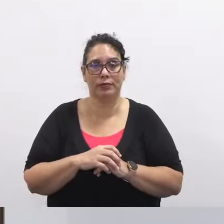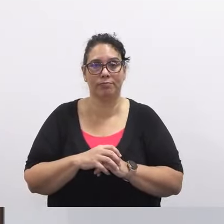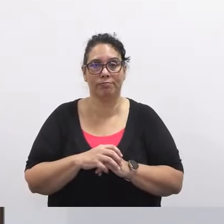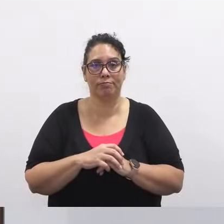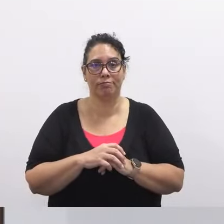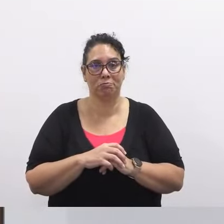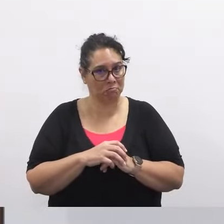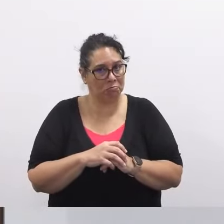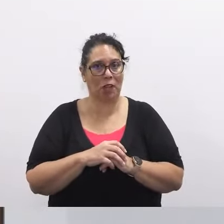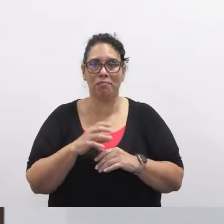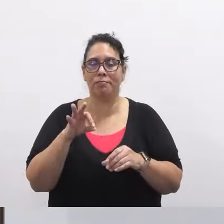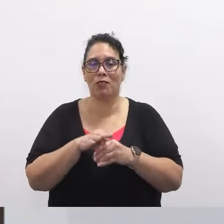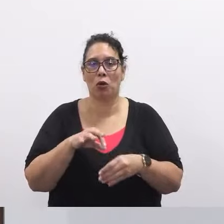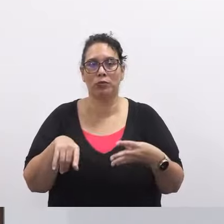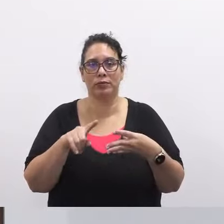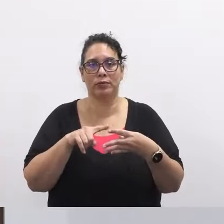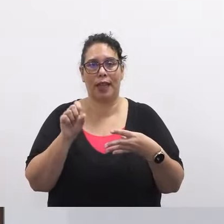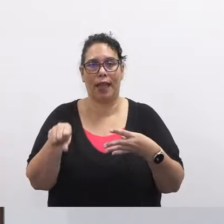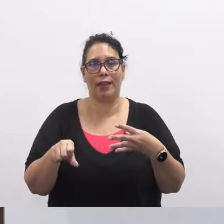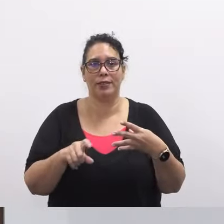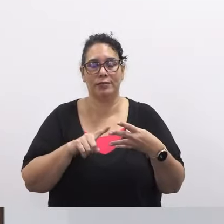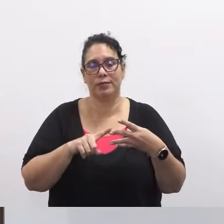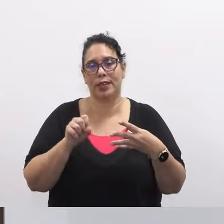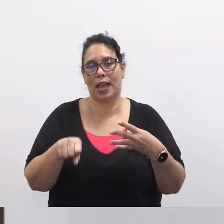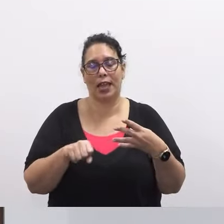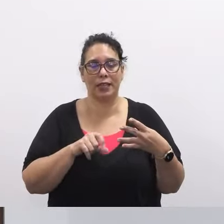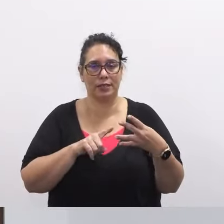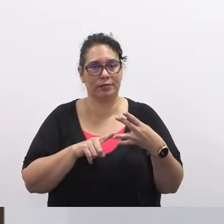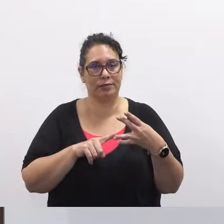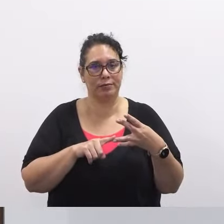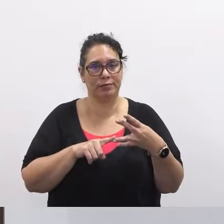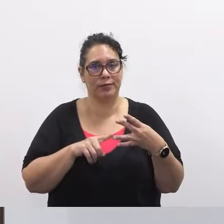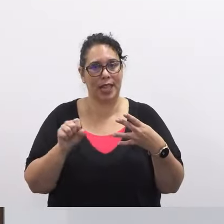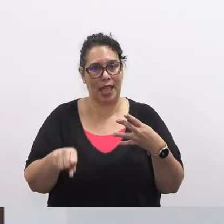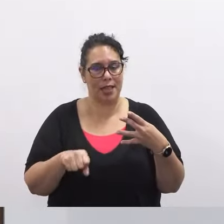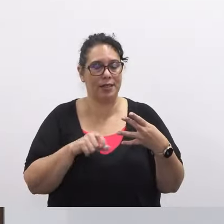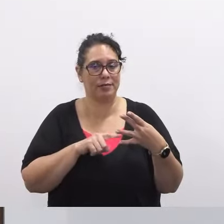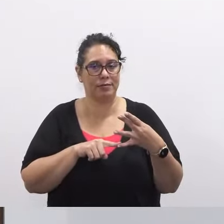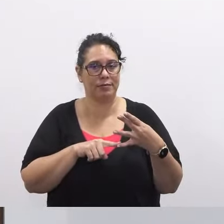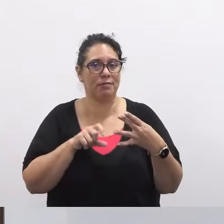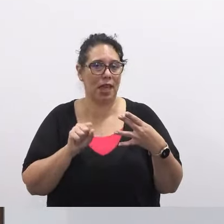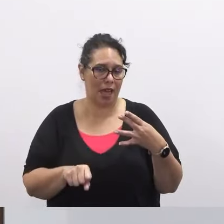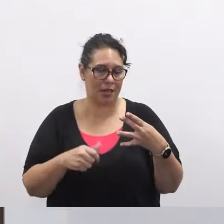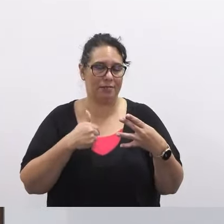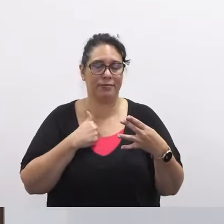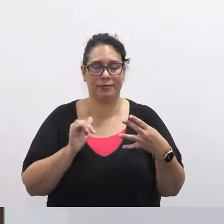Okay, take a vote. Mr. Otto. - Aye. Ms. Kerr. - Aye. Mr. Miller. Aye. And I also vote, aye.